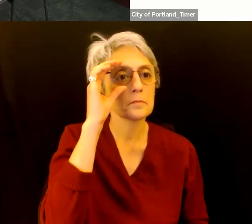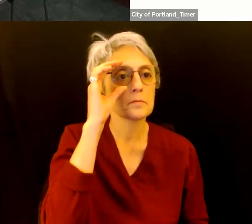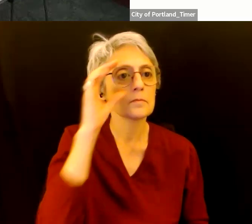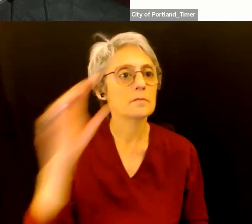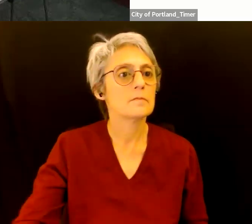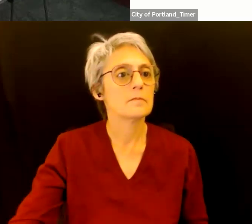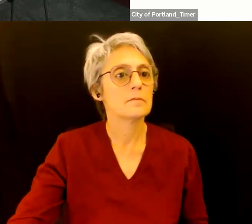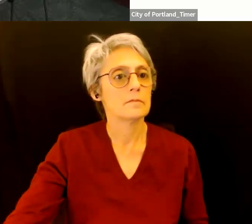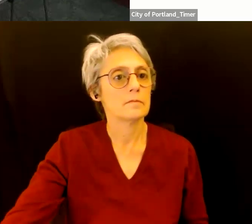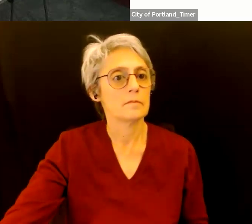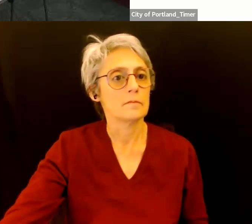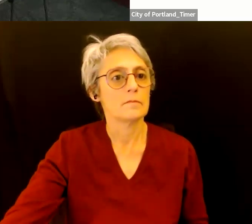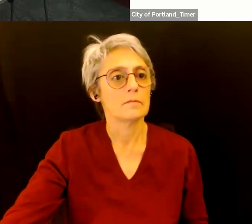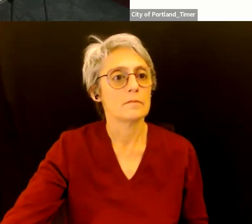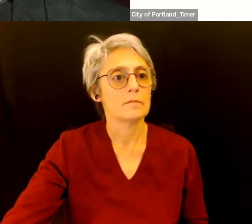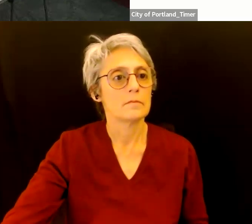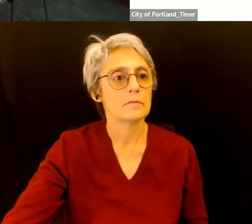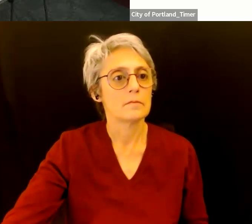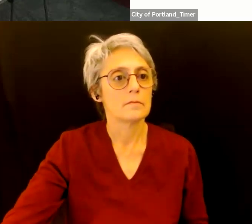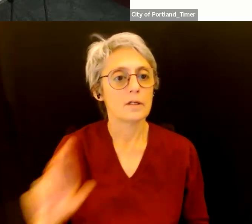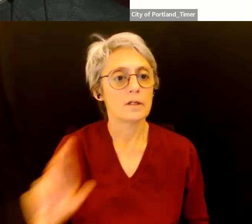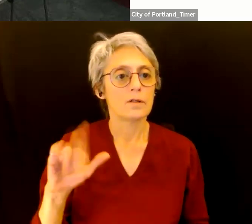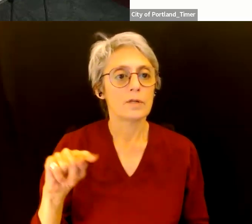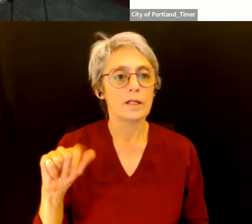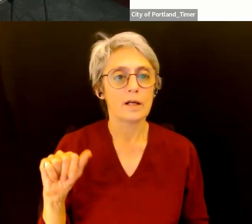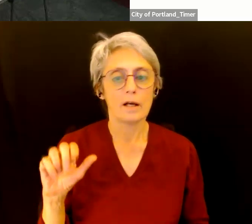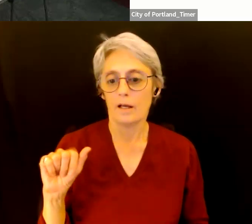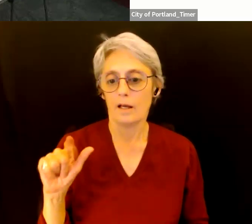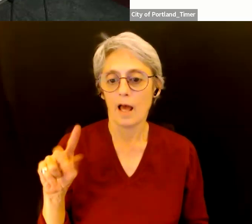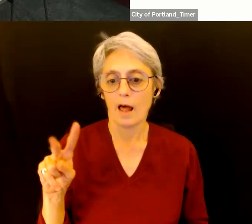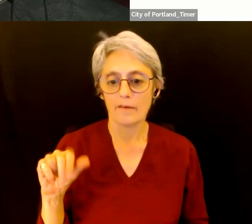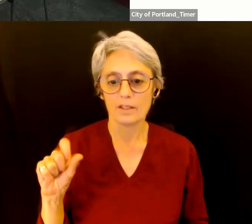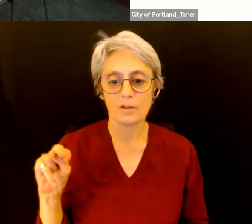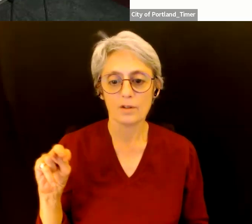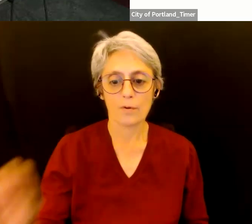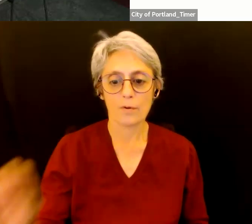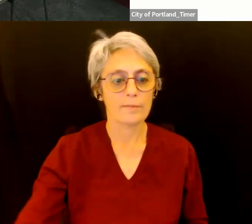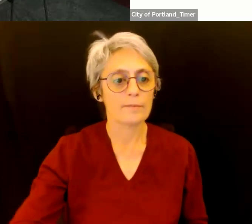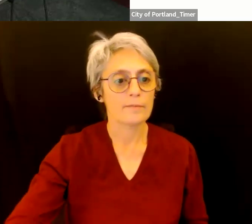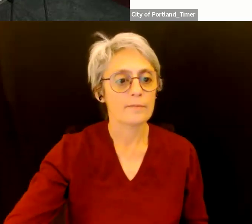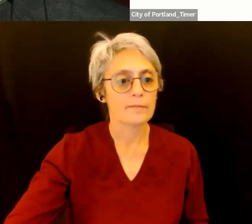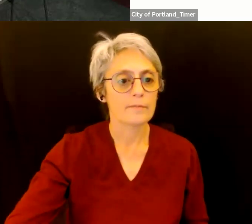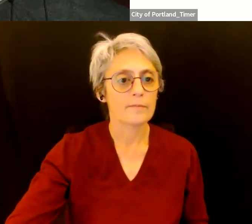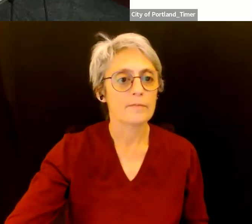And Rita Elvis Stone.